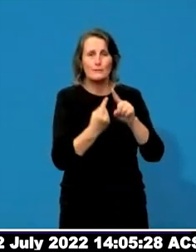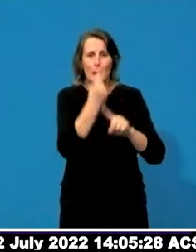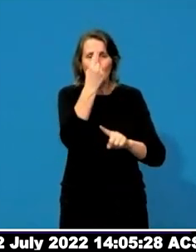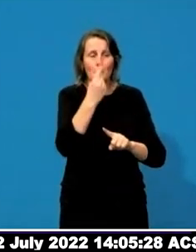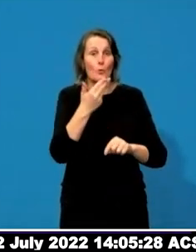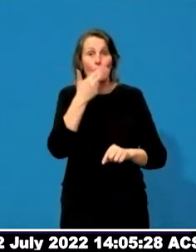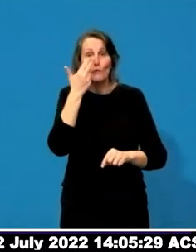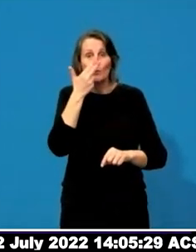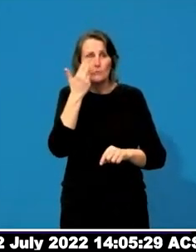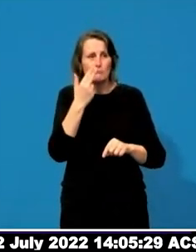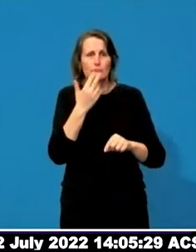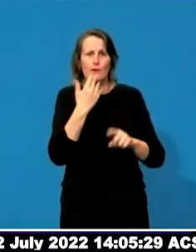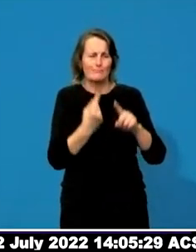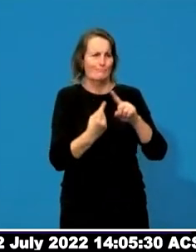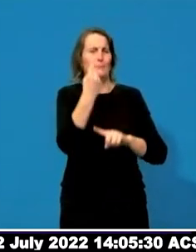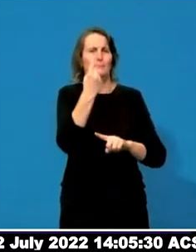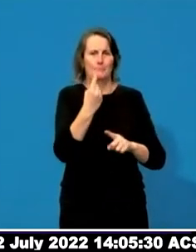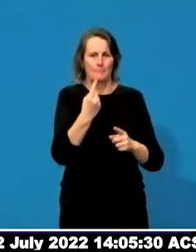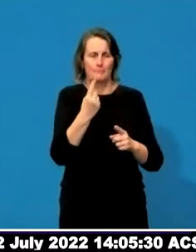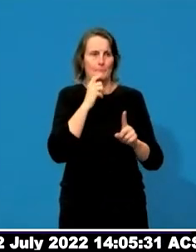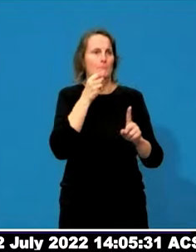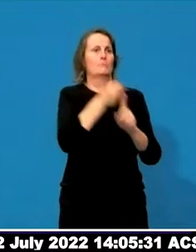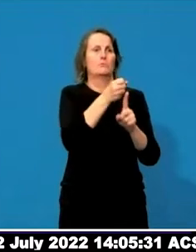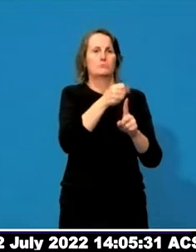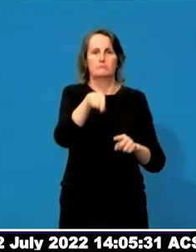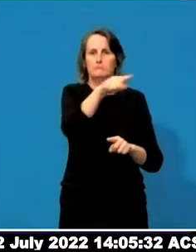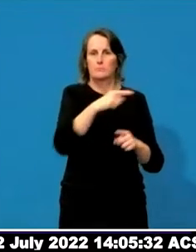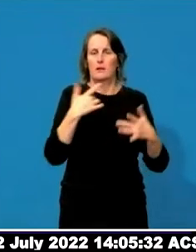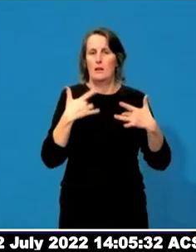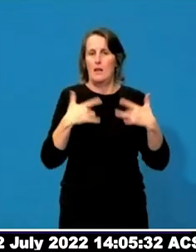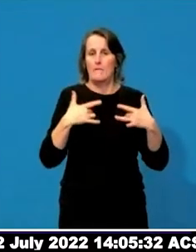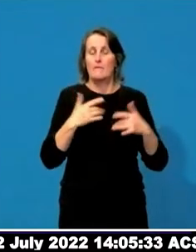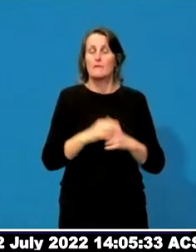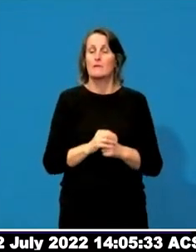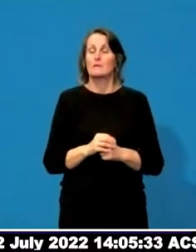So as they - an Aboriginal community-controlled organisation